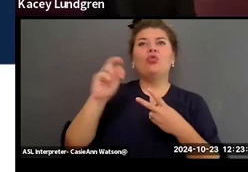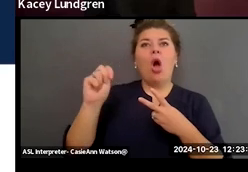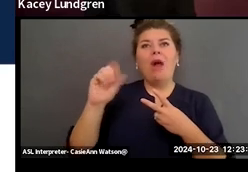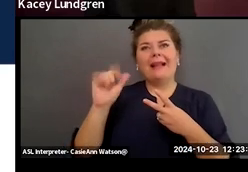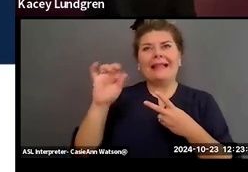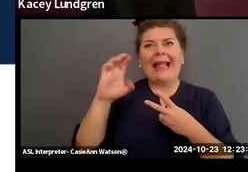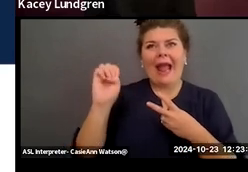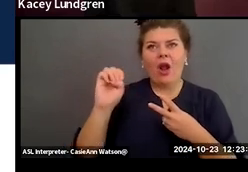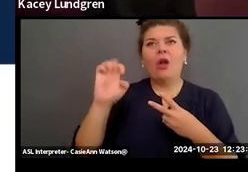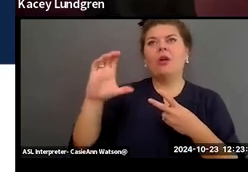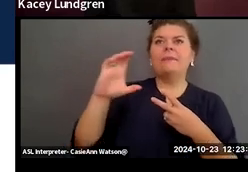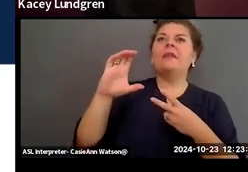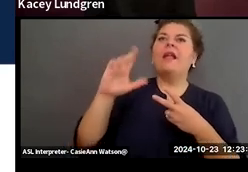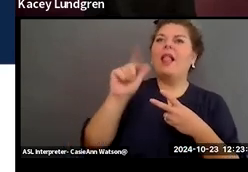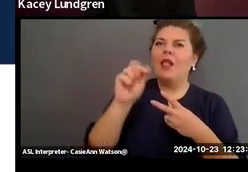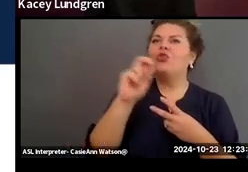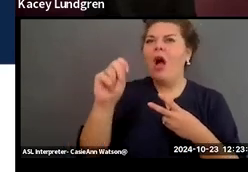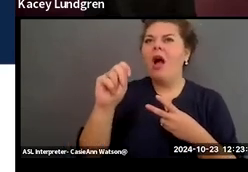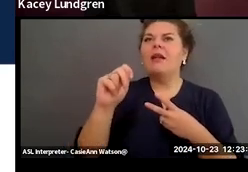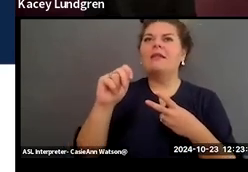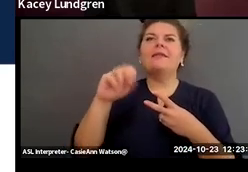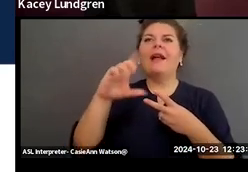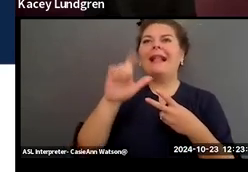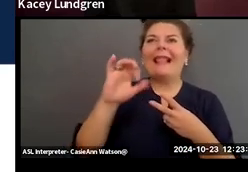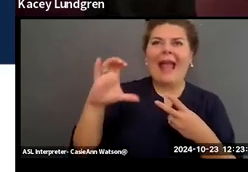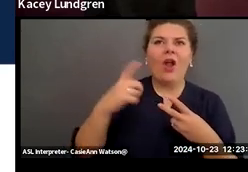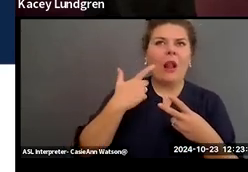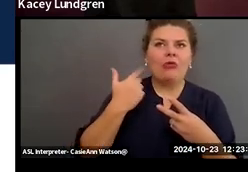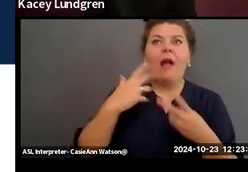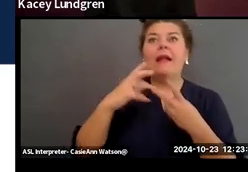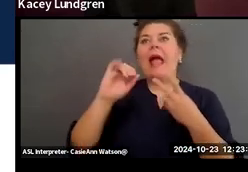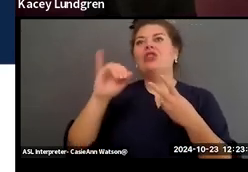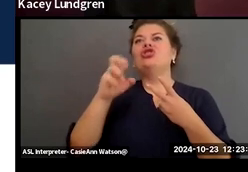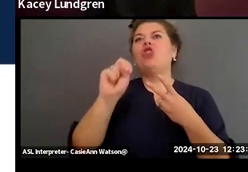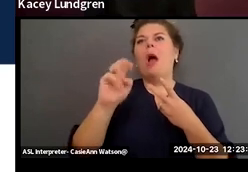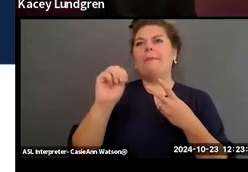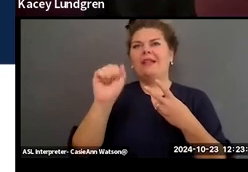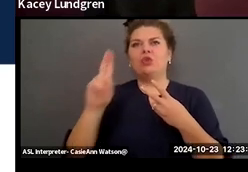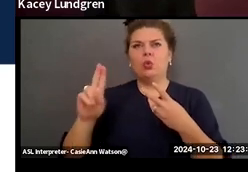Clerc and Massieu were both highly-educated deaf graduates from the Parisian school,